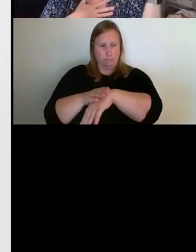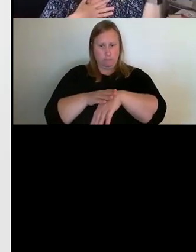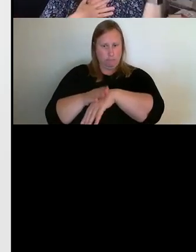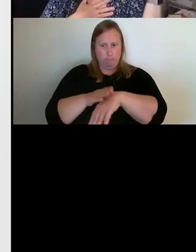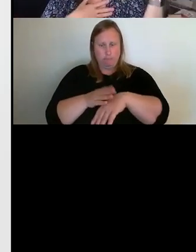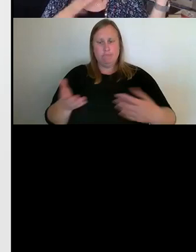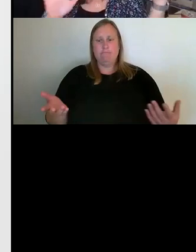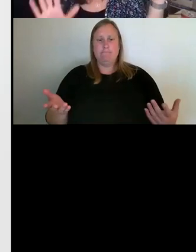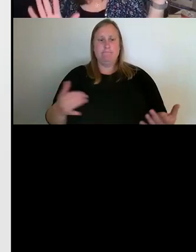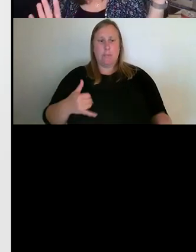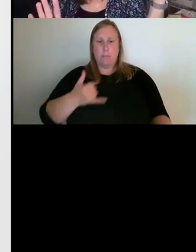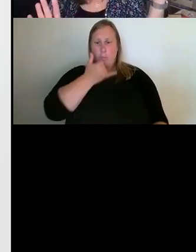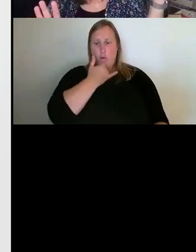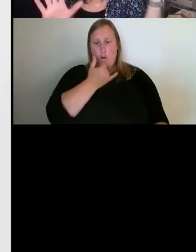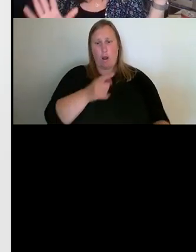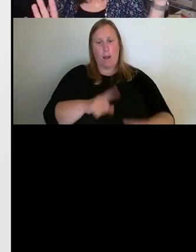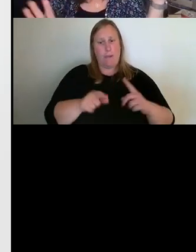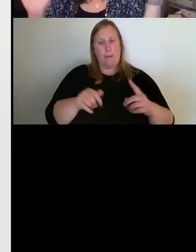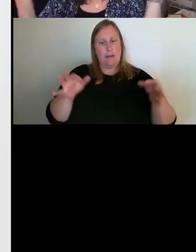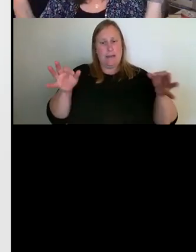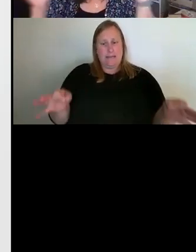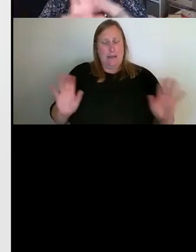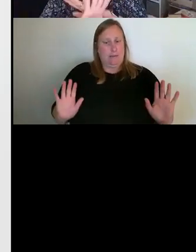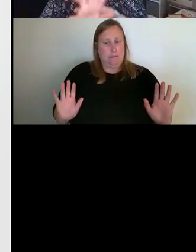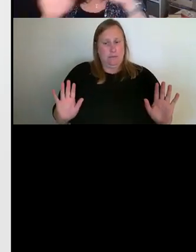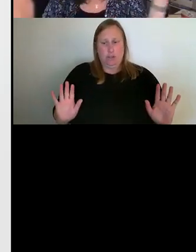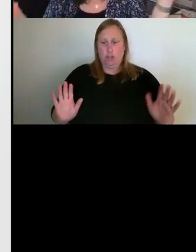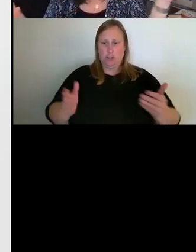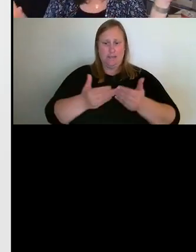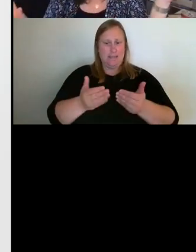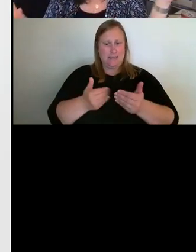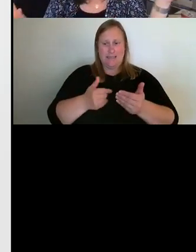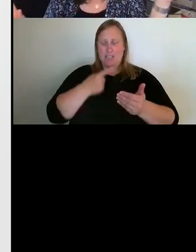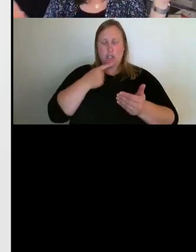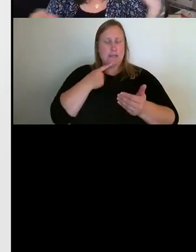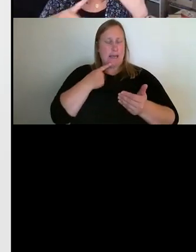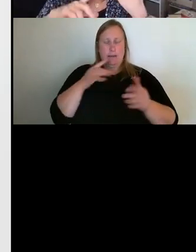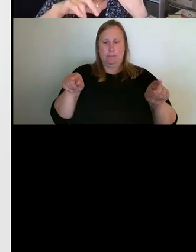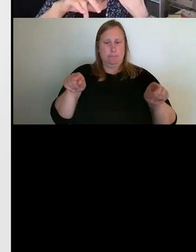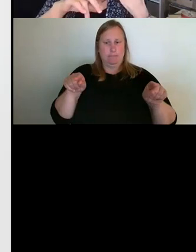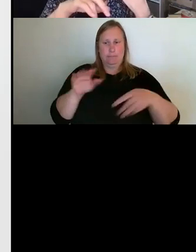I may be wrong on that, but that's what I am choosing, it's easier to call it all content warning.